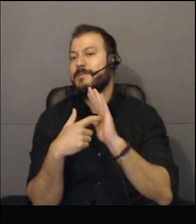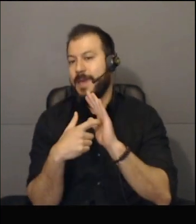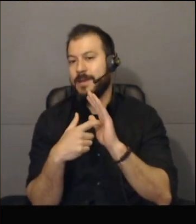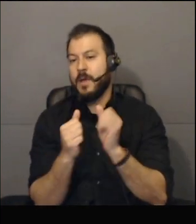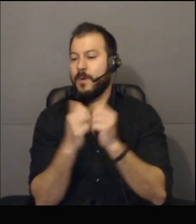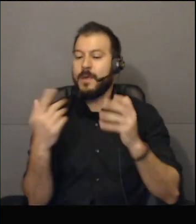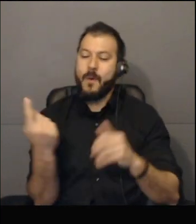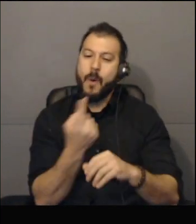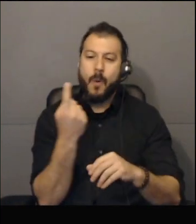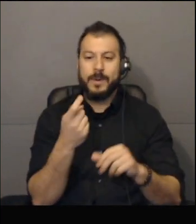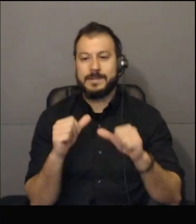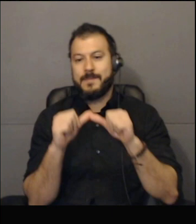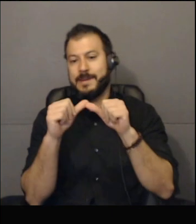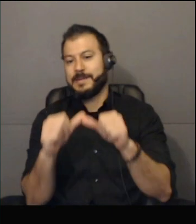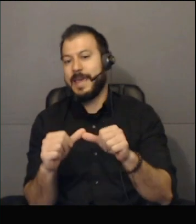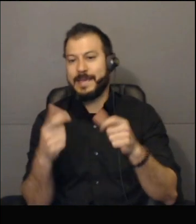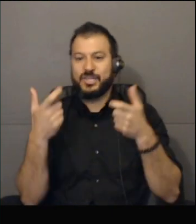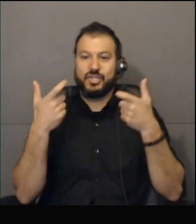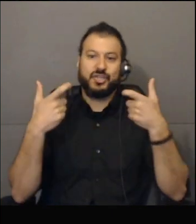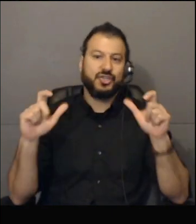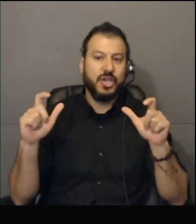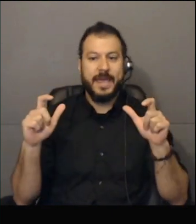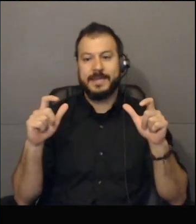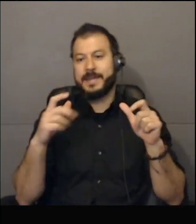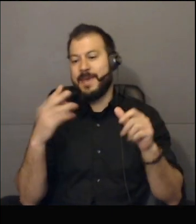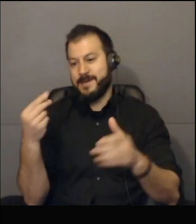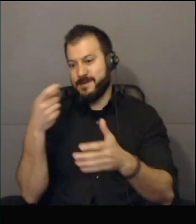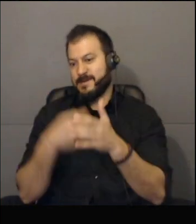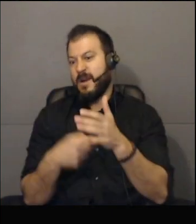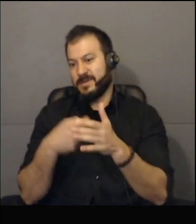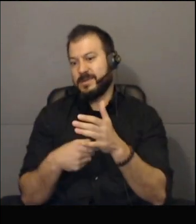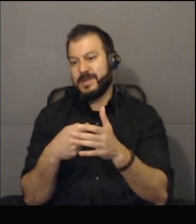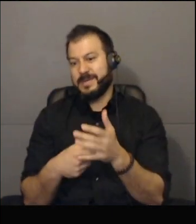without always maintaining a giant and costly standby pool.